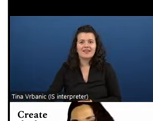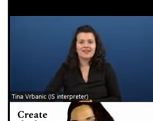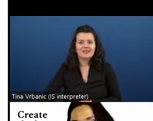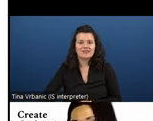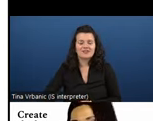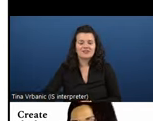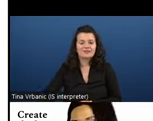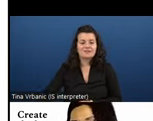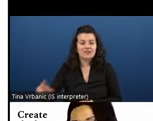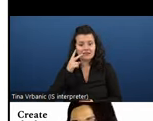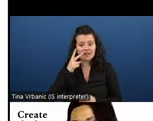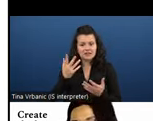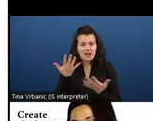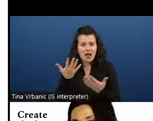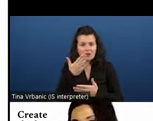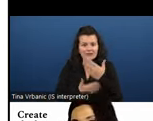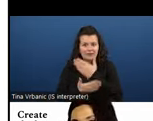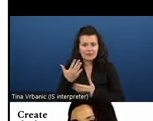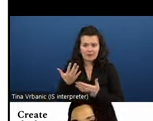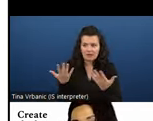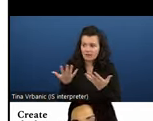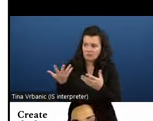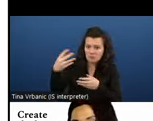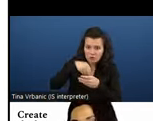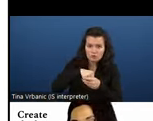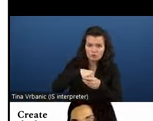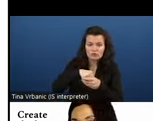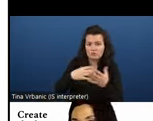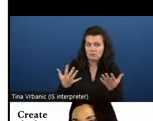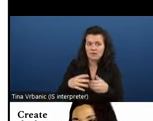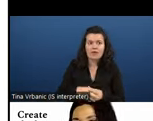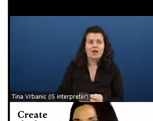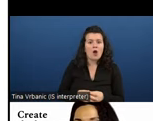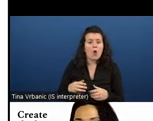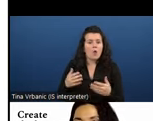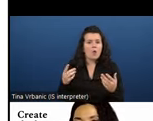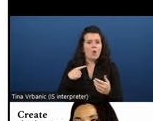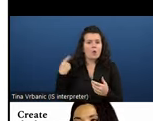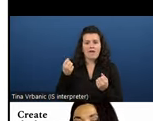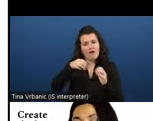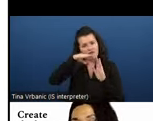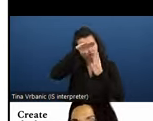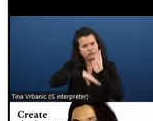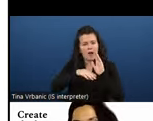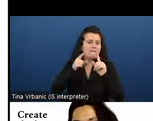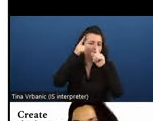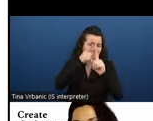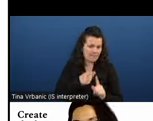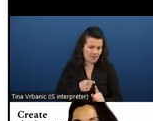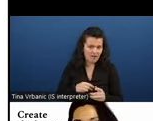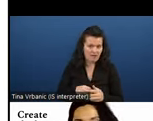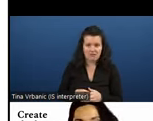the disability inclusion agenda for us. 15:19:33 but overall as a nation and on a